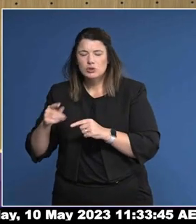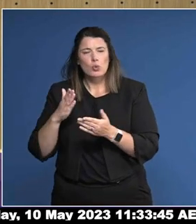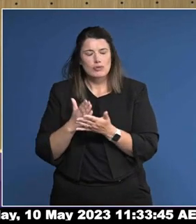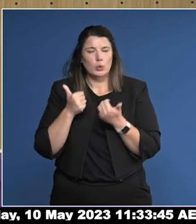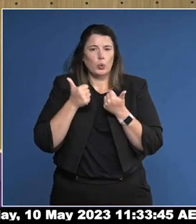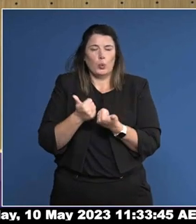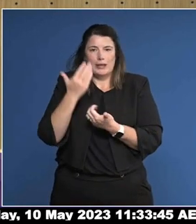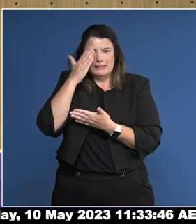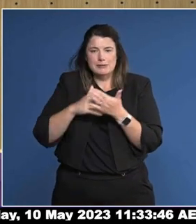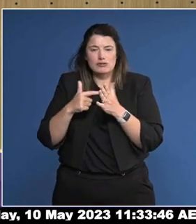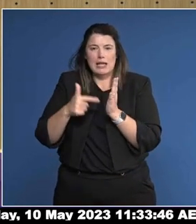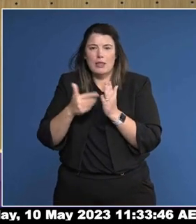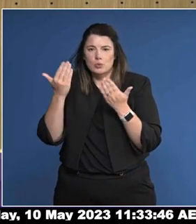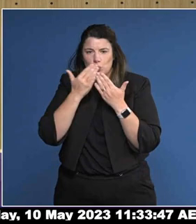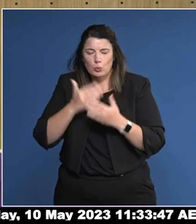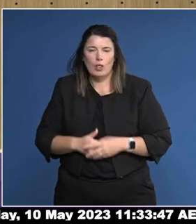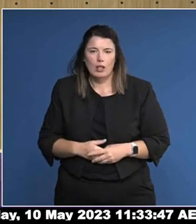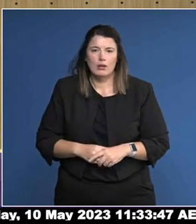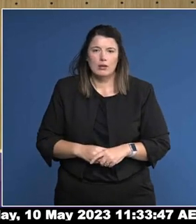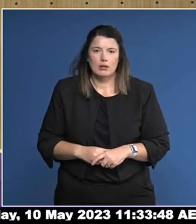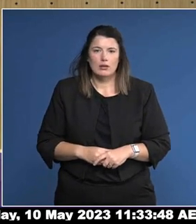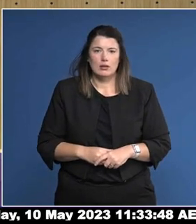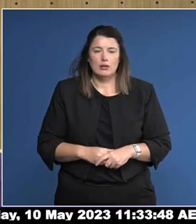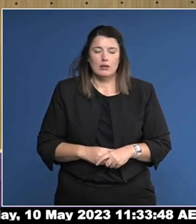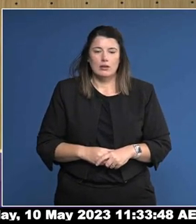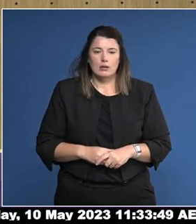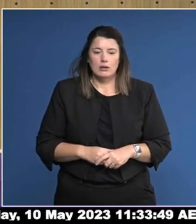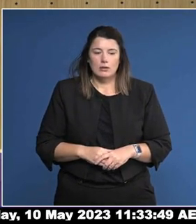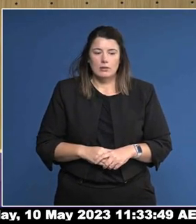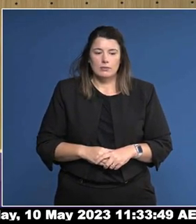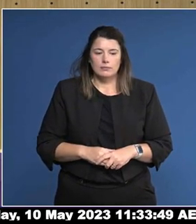Sorry, but I'm - first of all, in regard to individualised, I can't